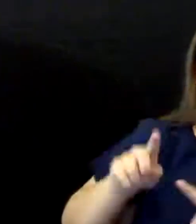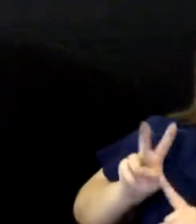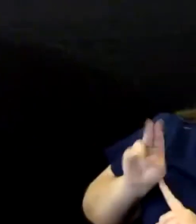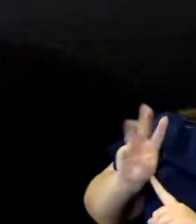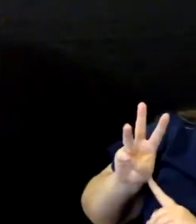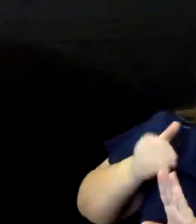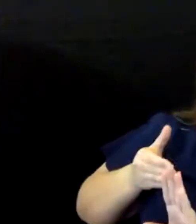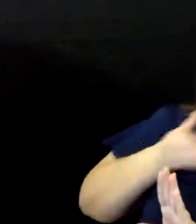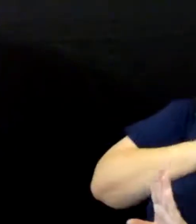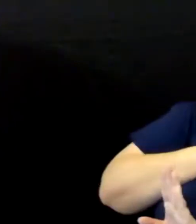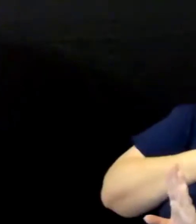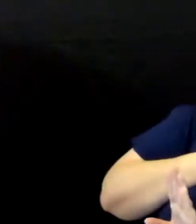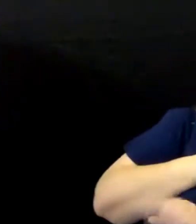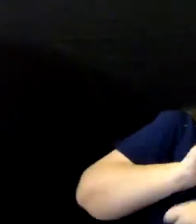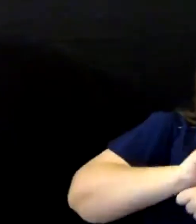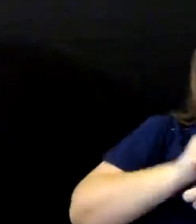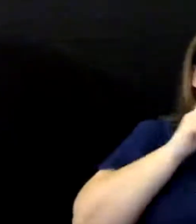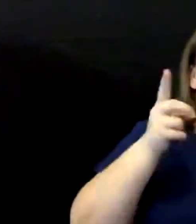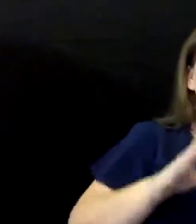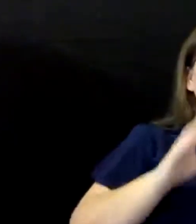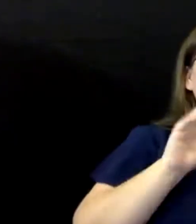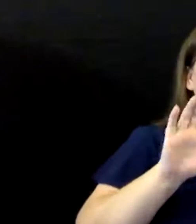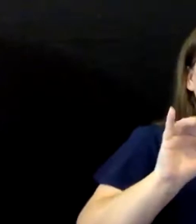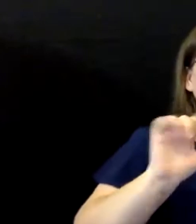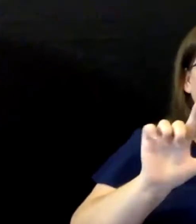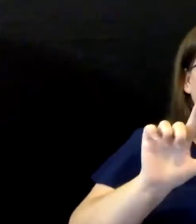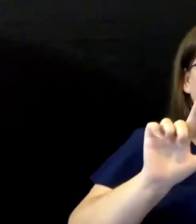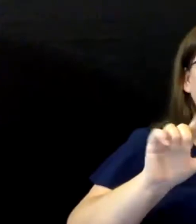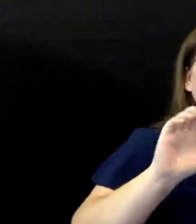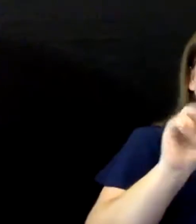as director of a Center for Independent Living in Everett, Washington. He